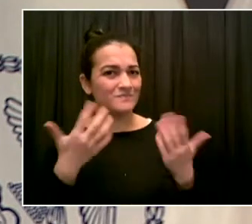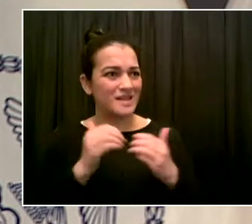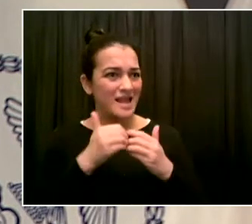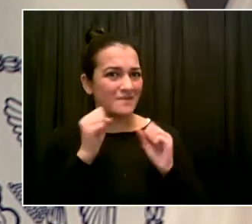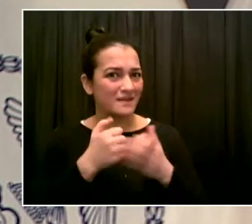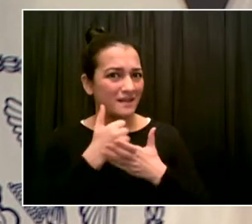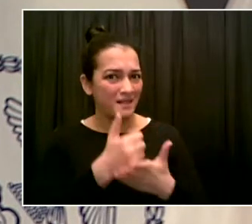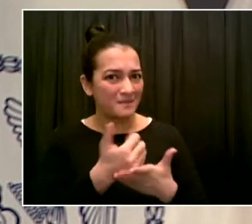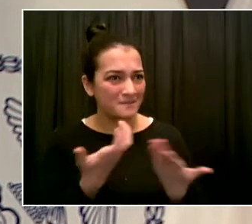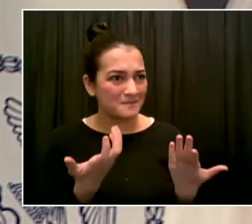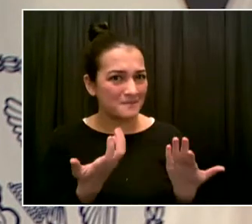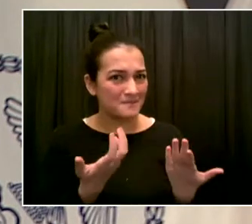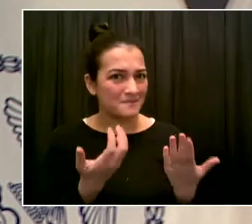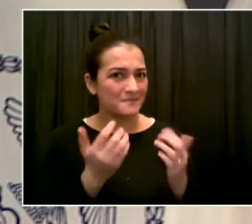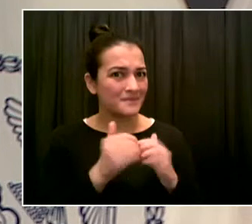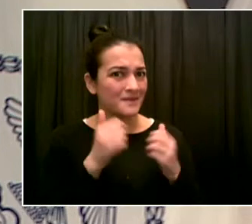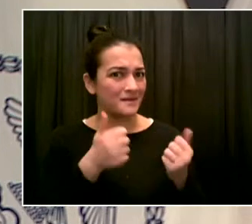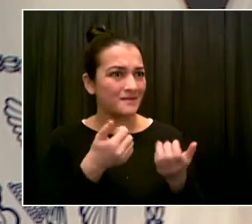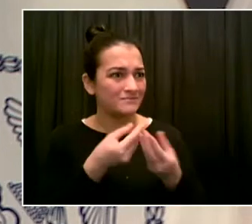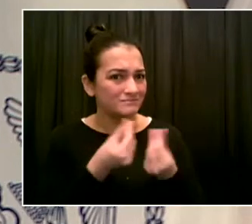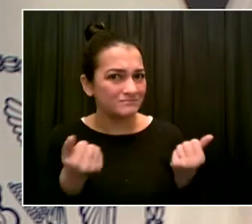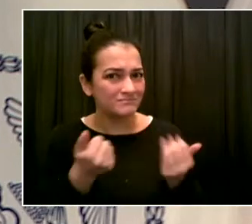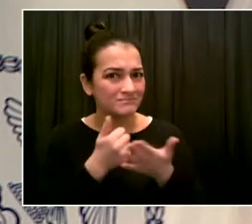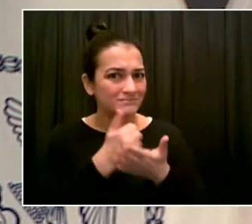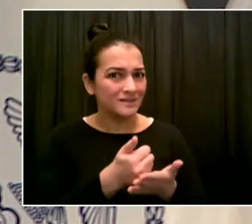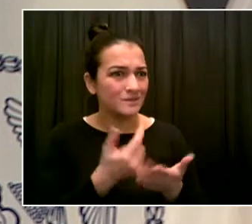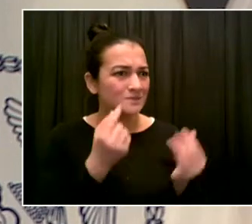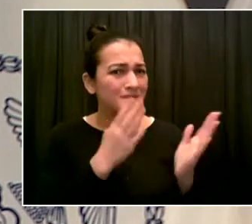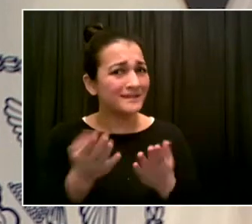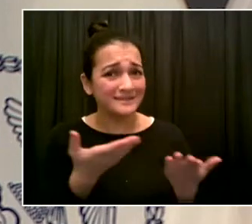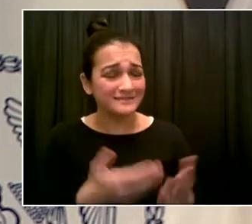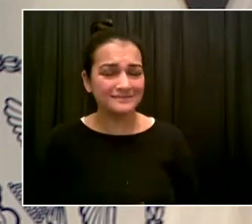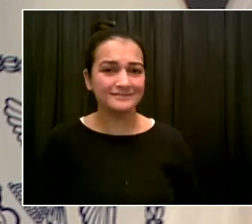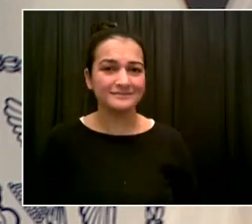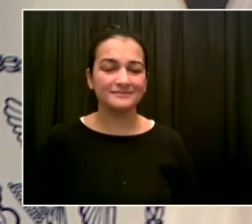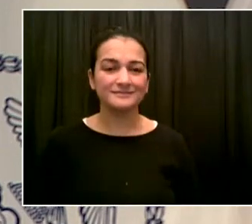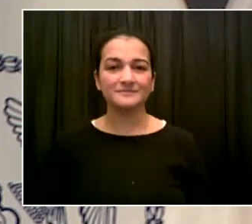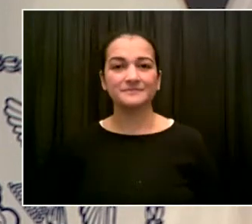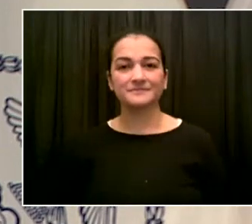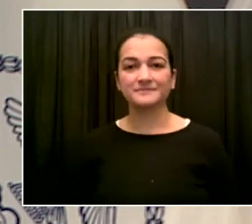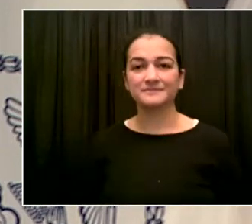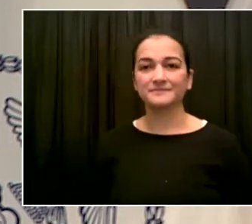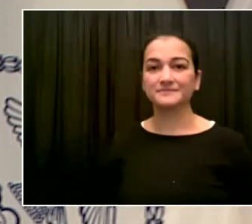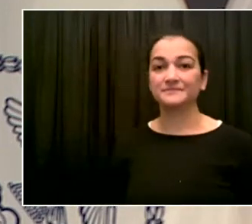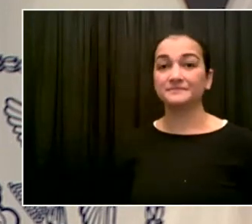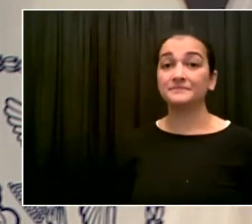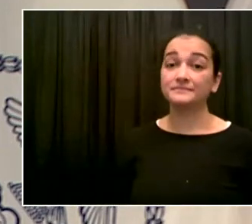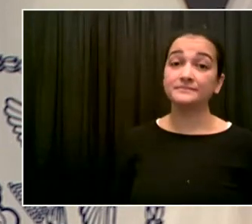AND WHAT ABOUT NEW YORK CITY, HOW ARE YOU EPRPIARNG THE CITY AND WHAT IS